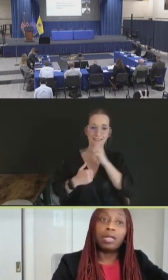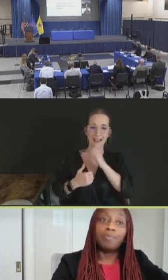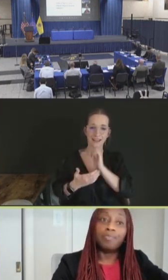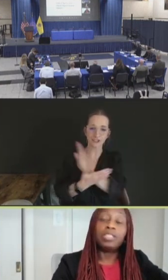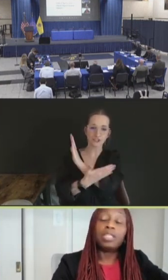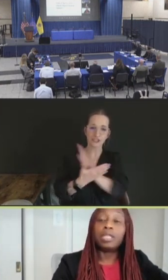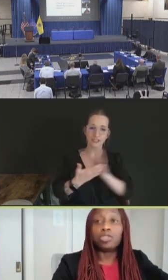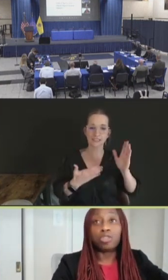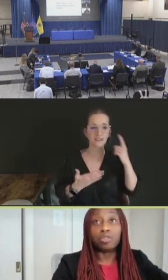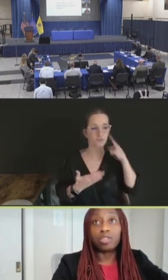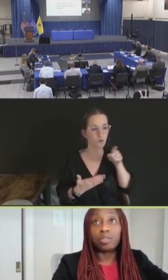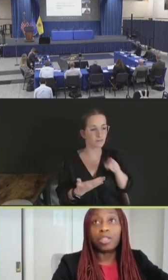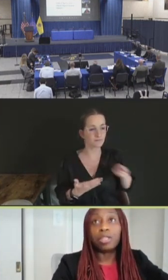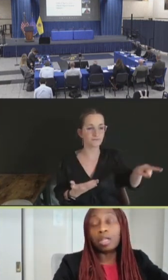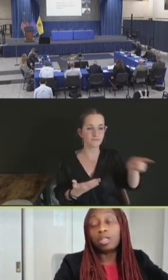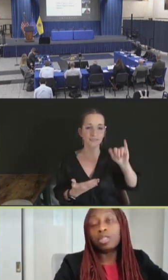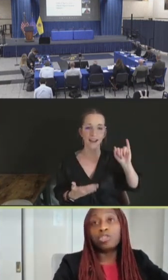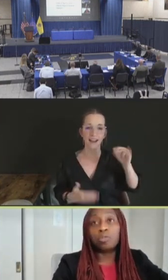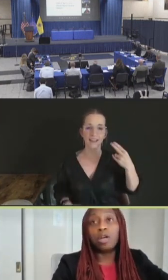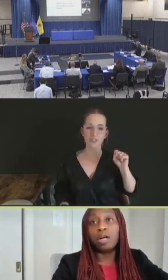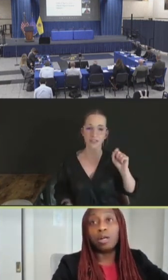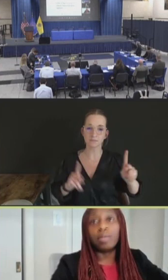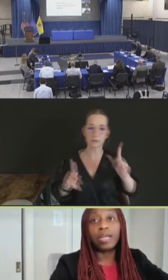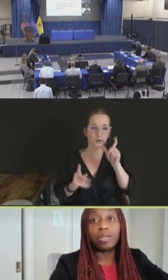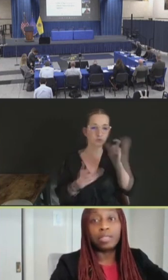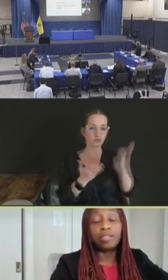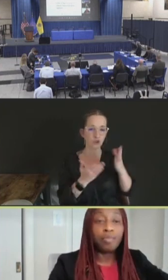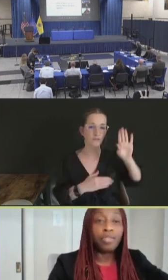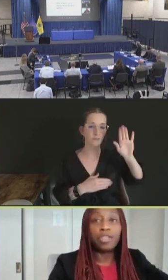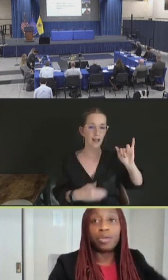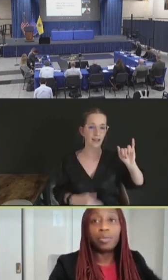Indian Health Service. And that concludes my update. Thank you.